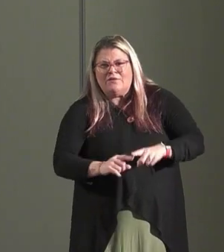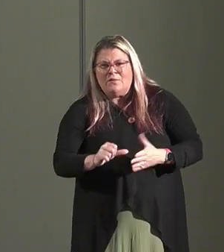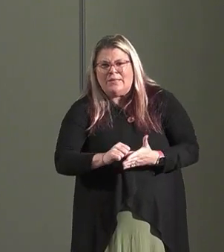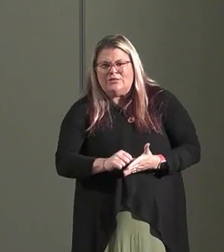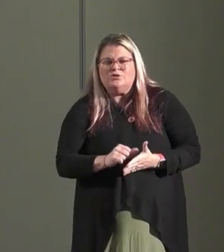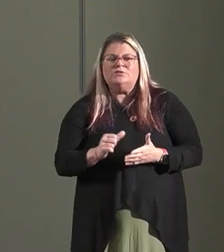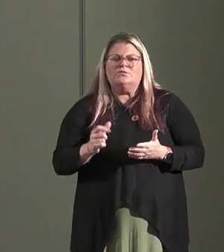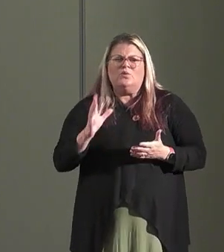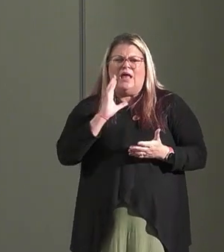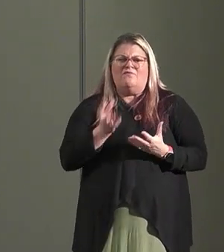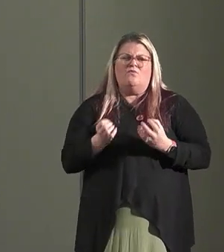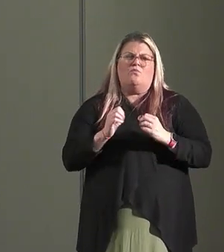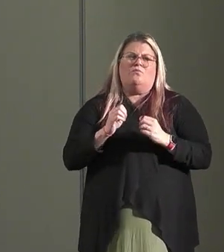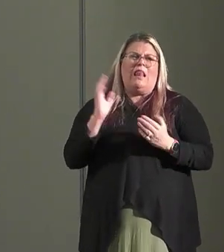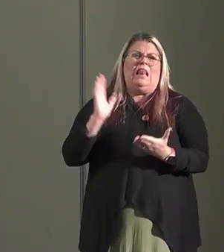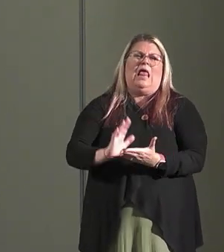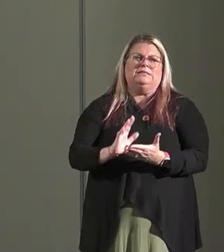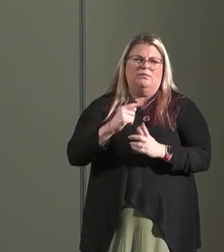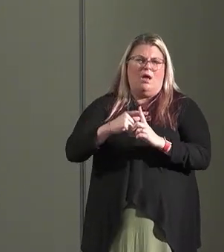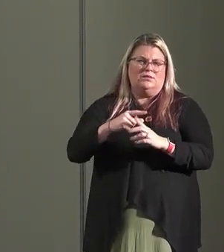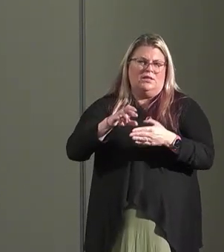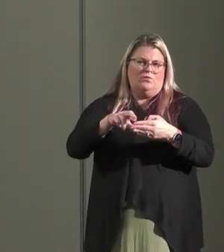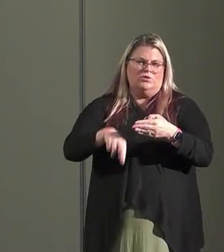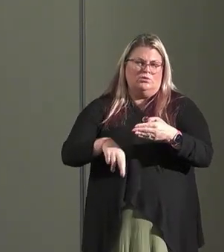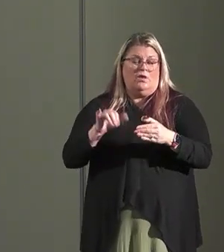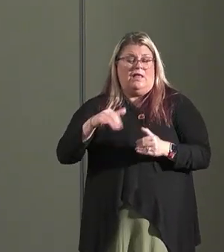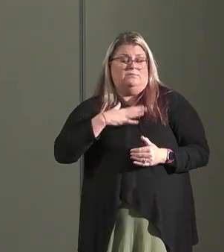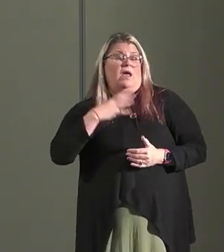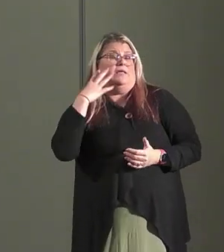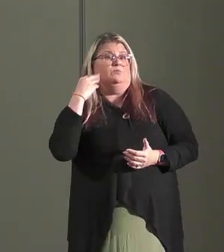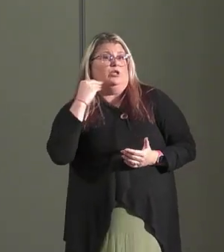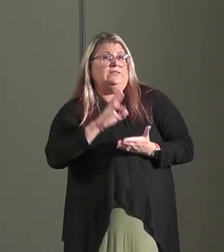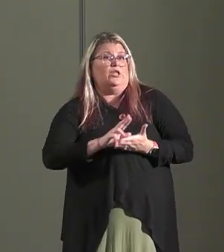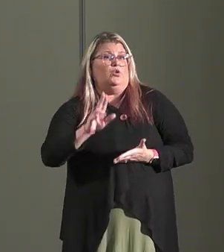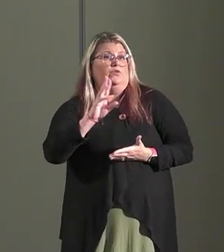you will have less positive results. That is my experience at the University of Washington. We